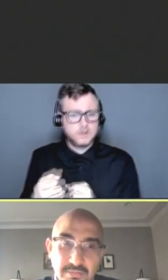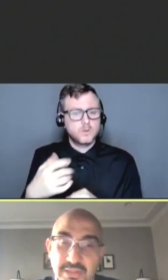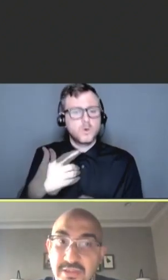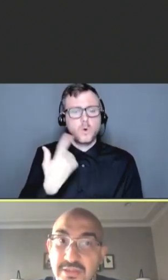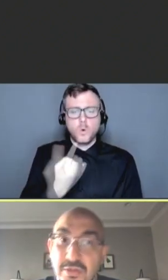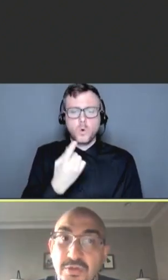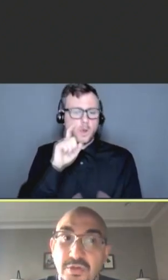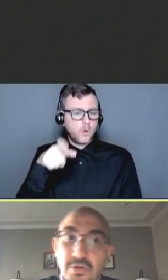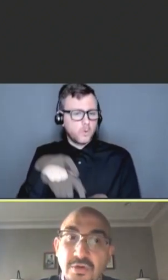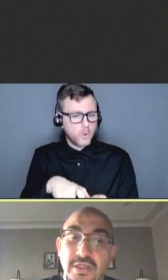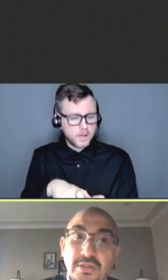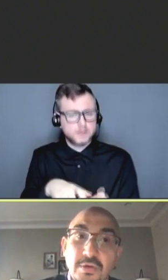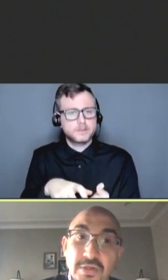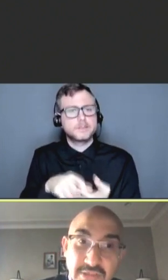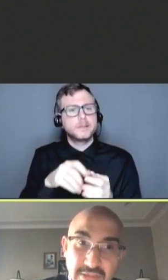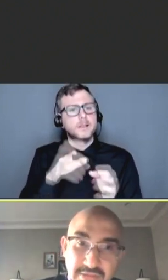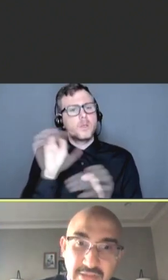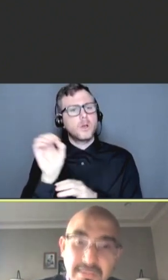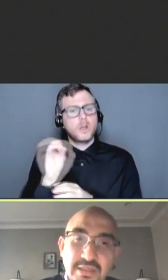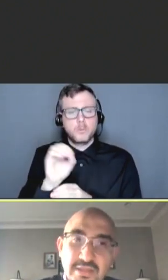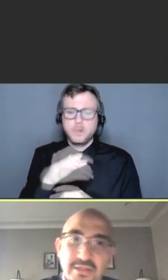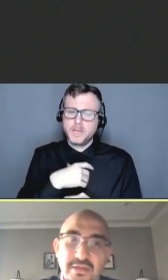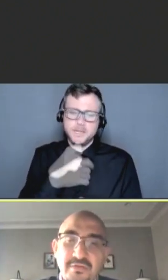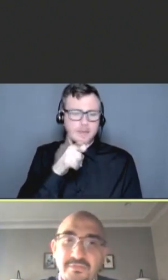the Omicron strain, but did not recognize the original strain. Meaning that they're